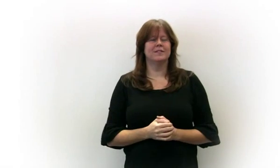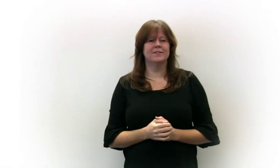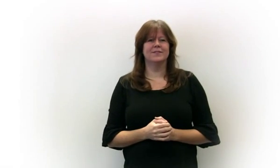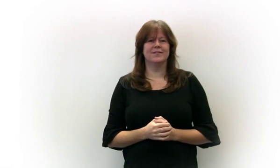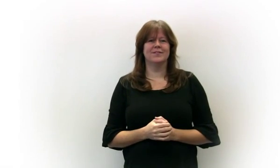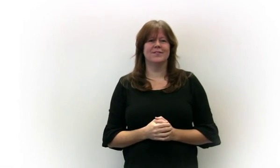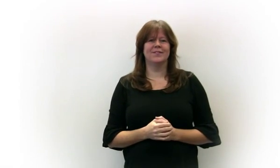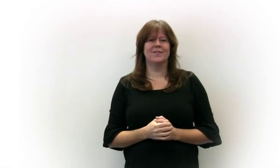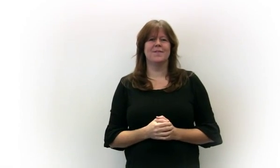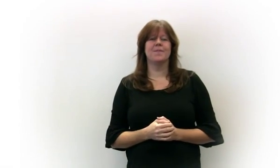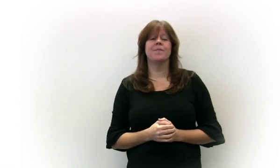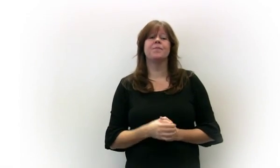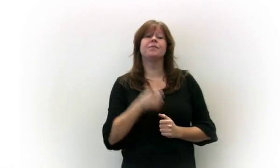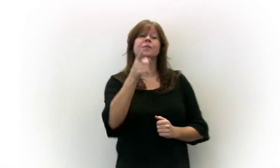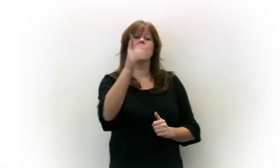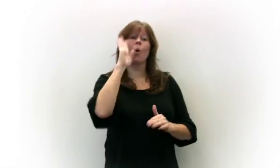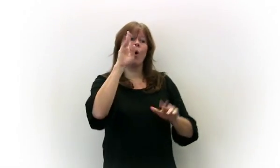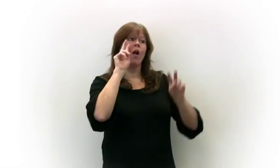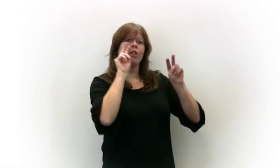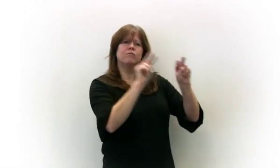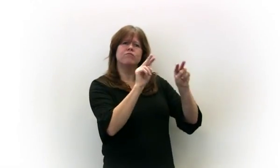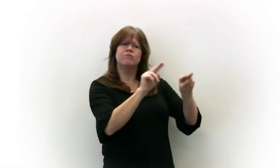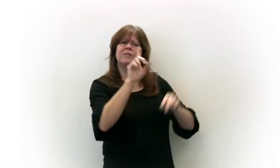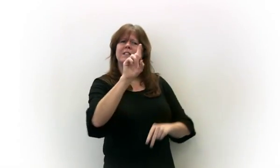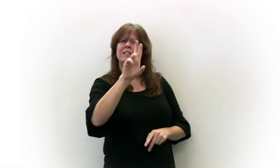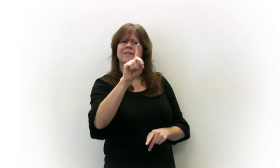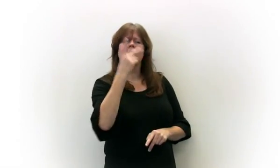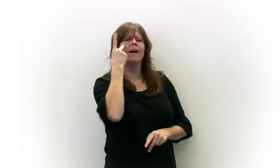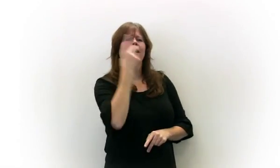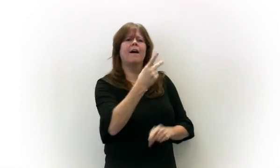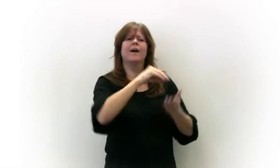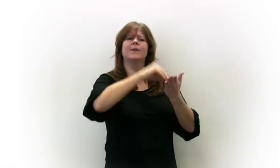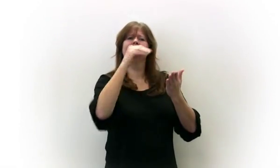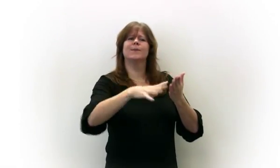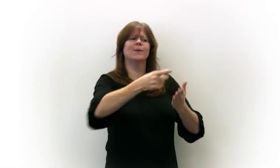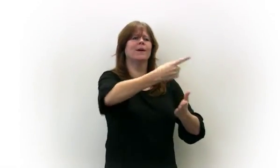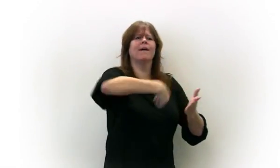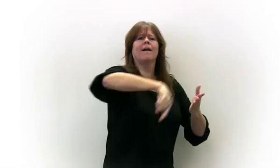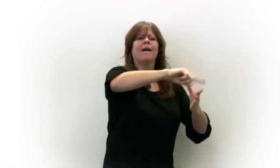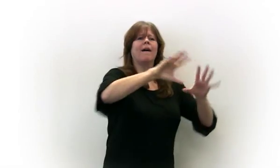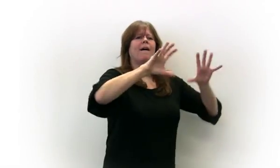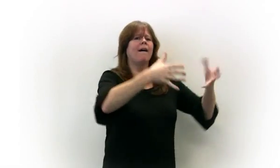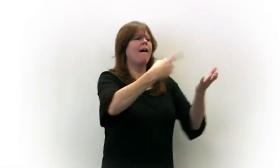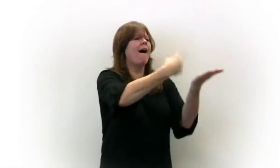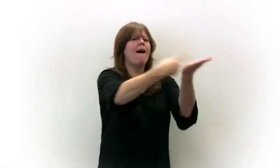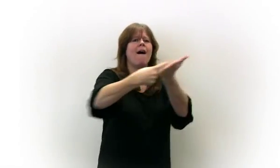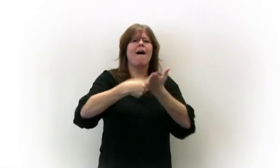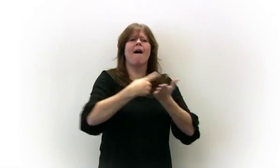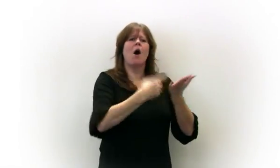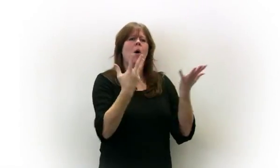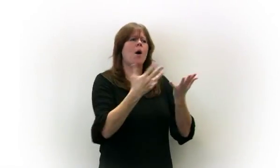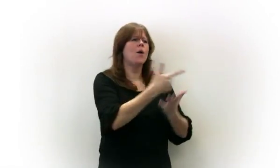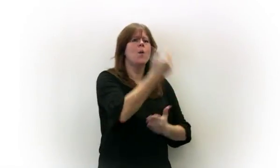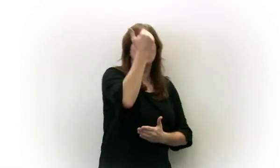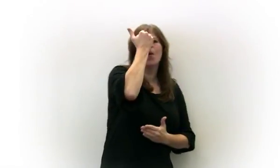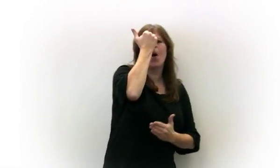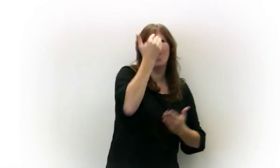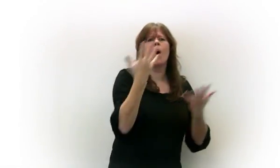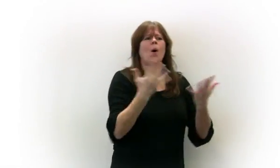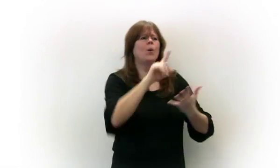this DVD is perfect for you. Throughout this DVD you will watch our learners have various discussions